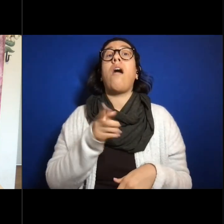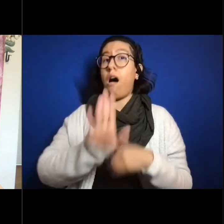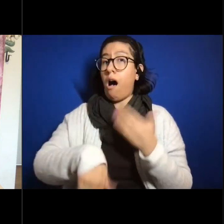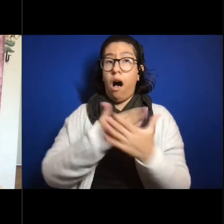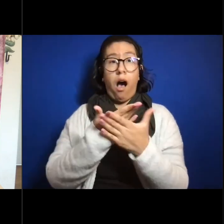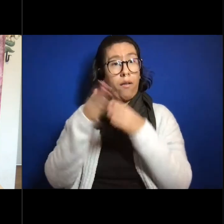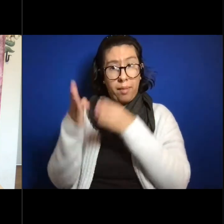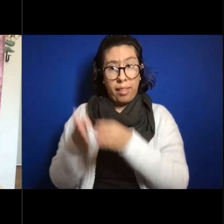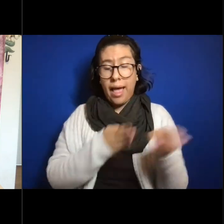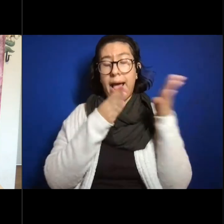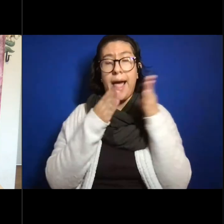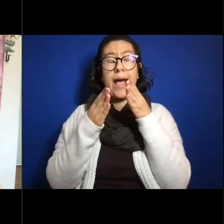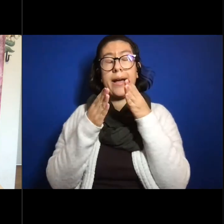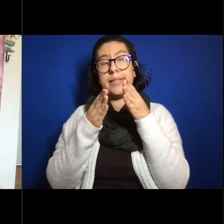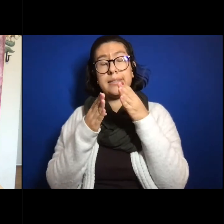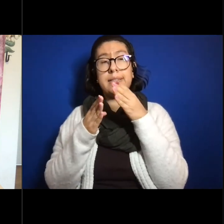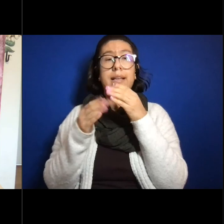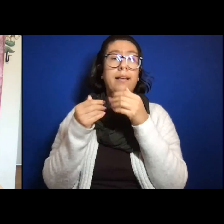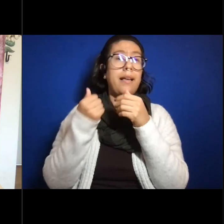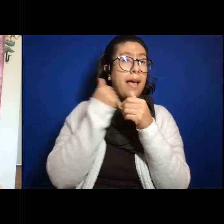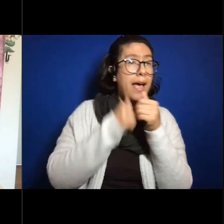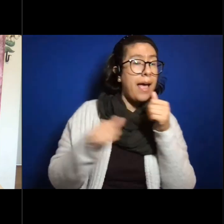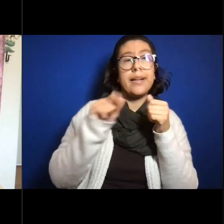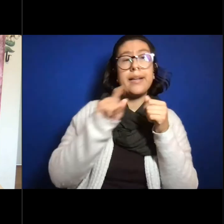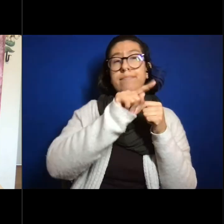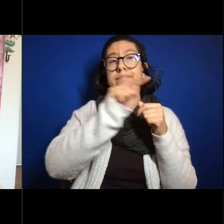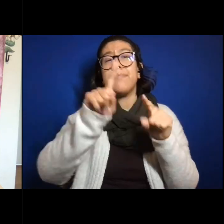of housing modifications being done in other parts of the country?